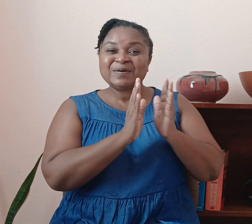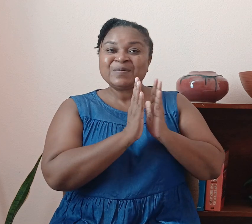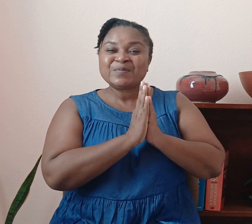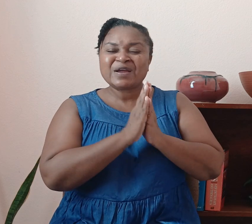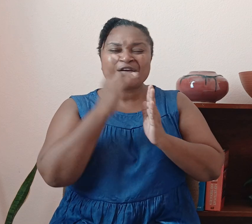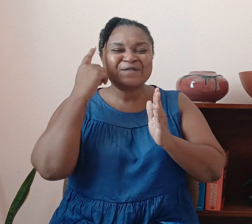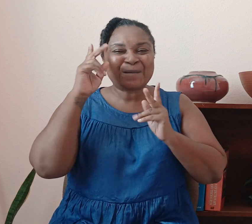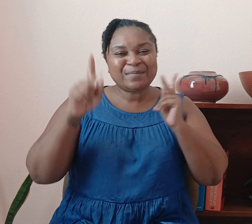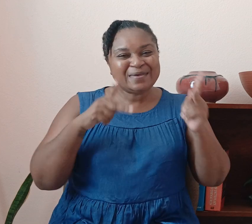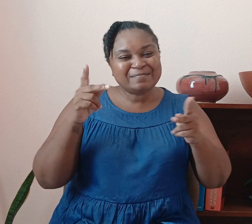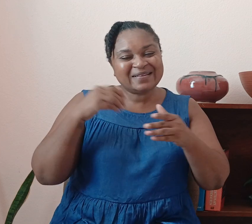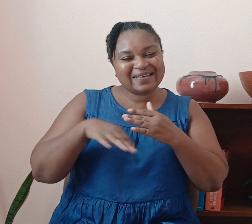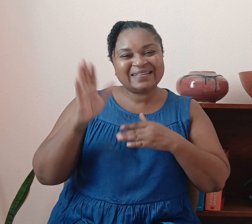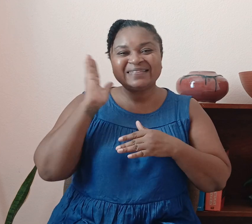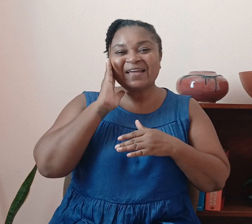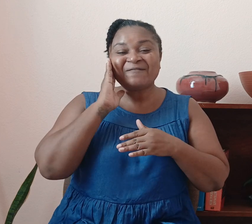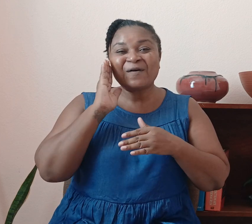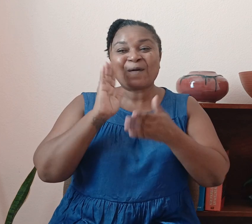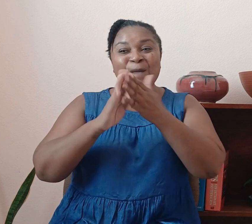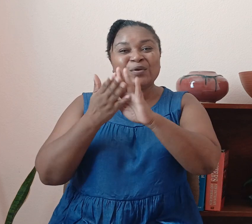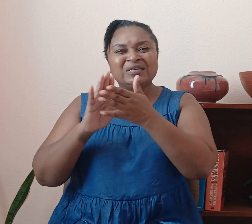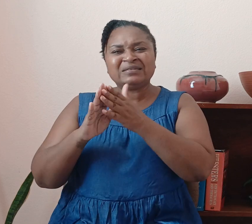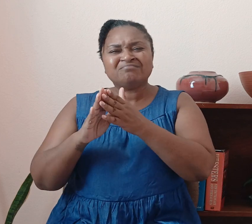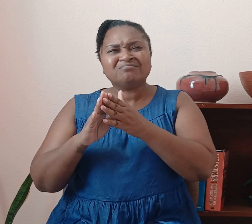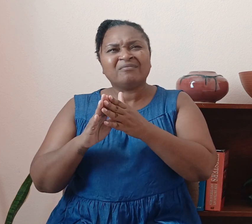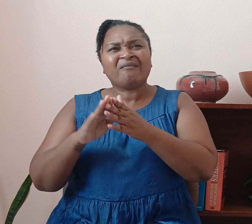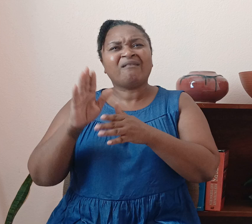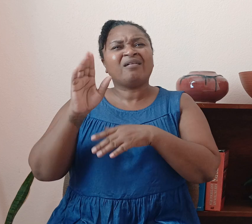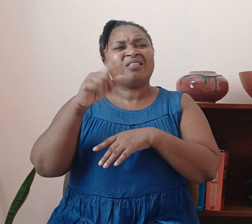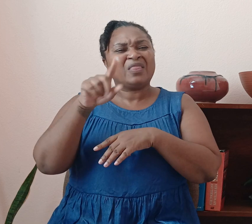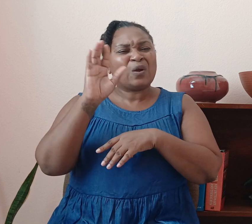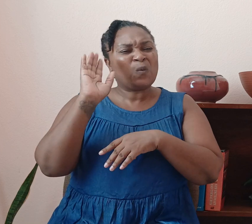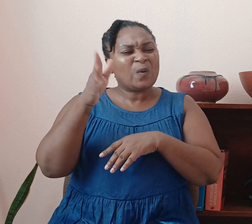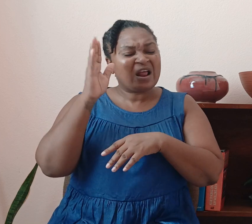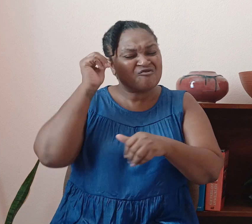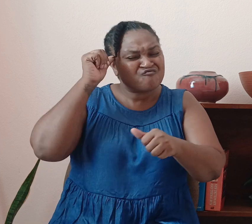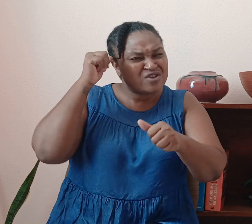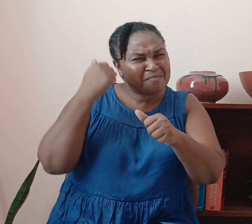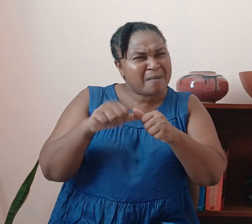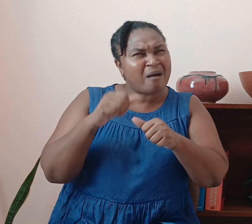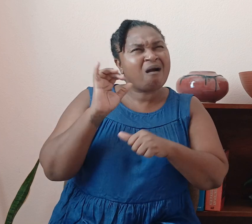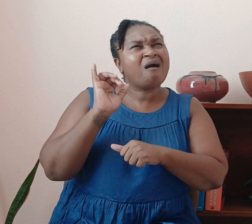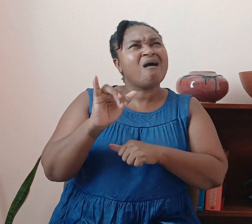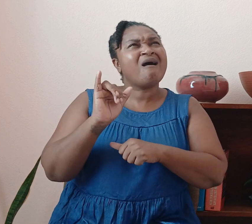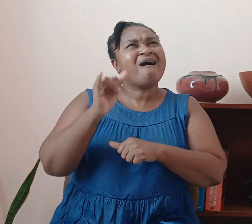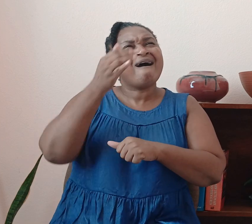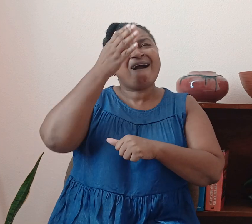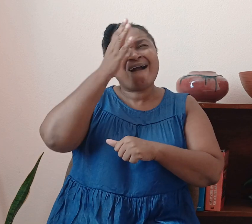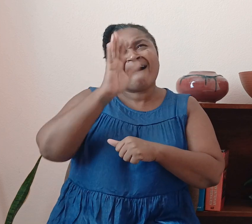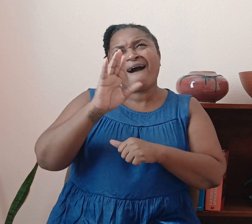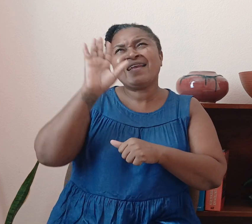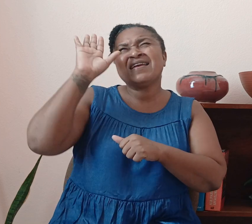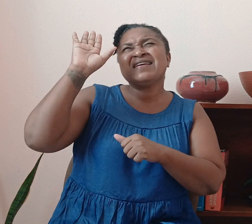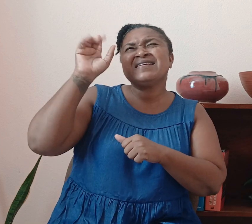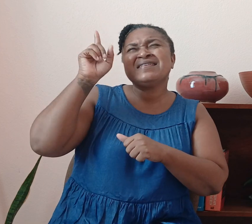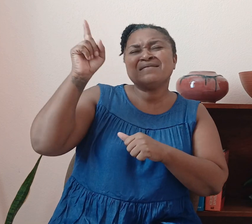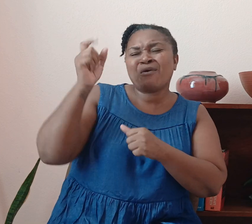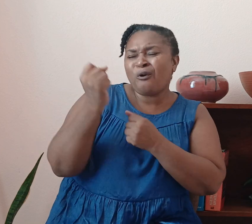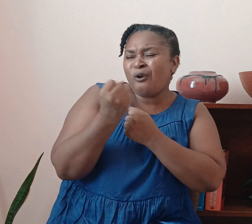in Jamaica will remember God’s love and grace in sparing the nation of